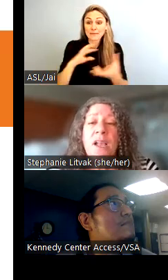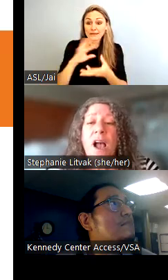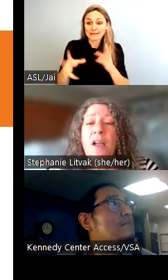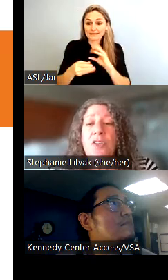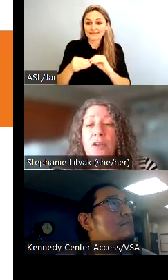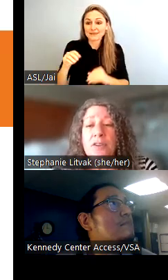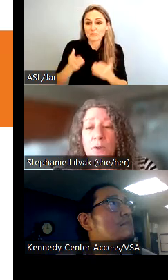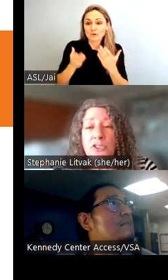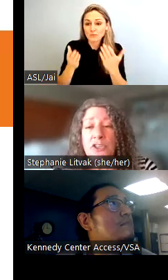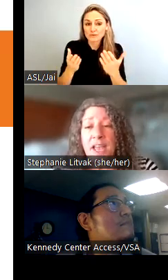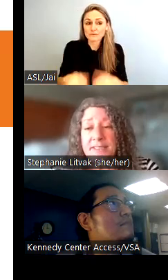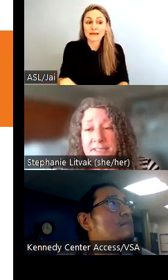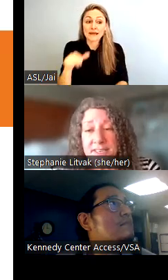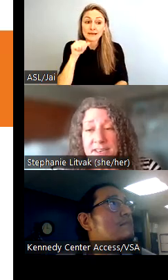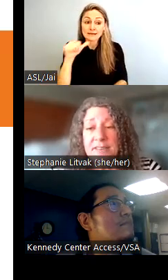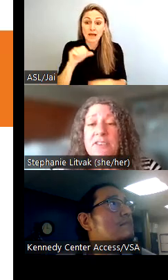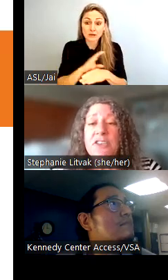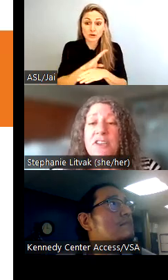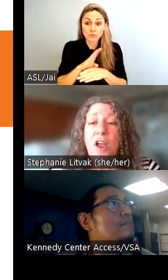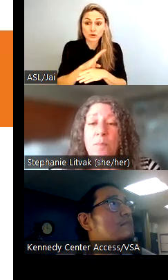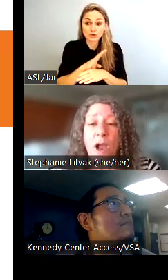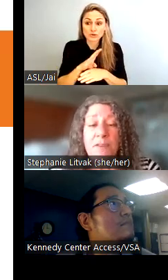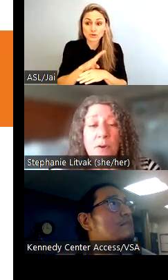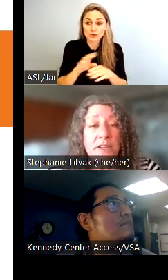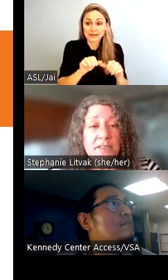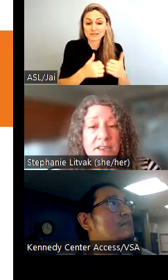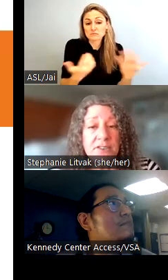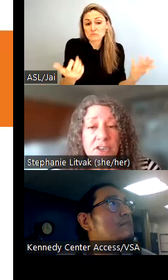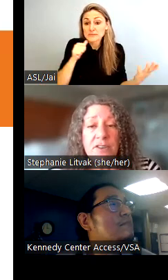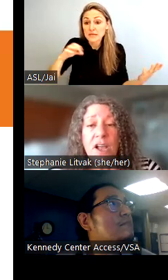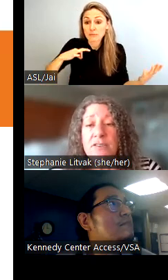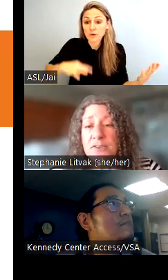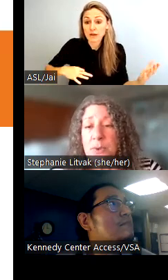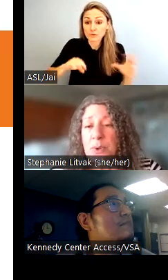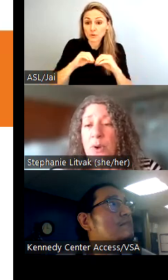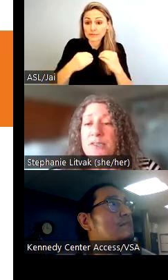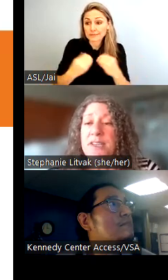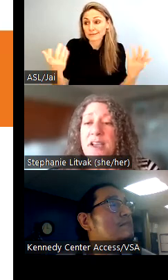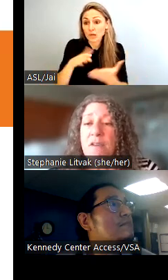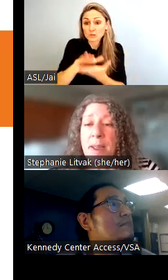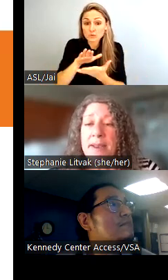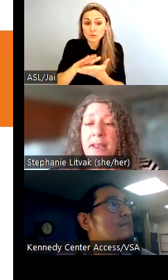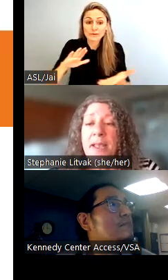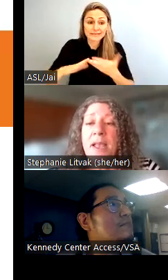A noncommercial entity such as a nonprofit organization, a school, or city government